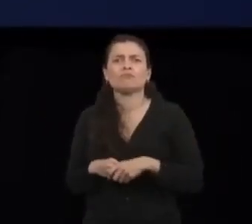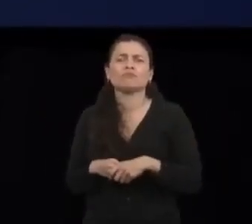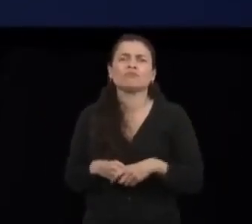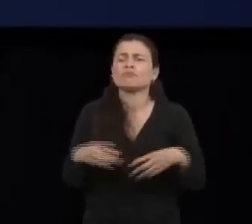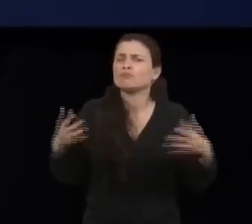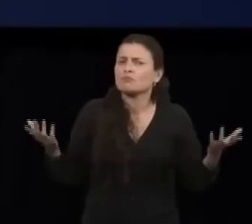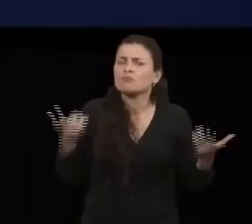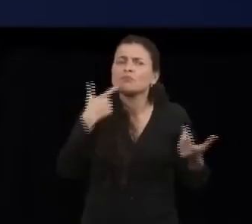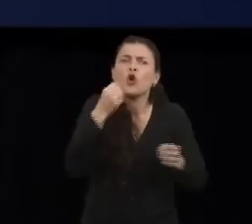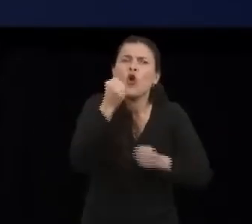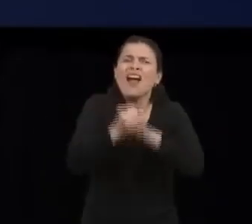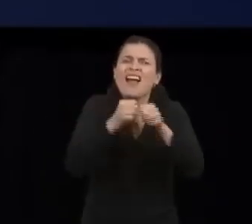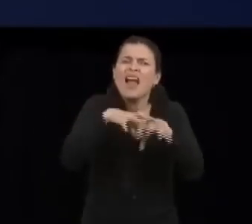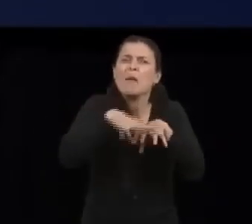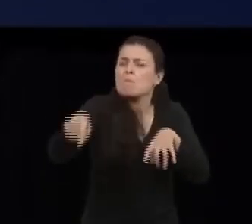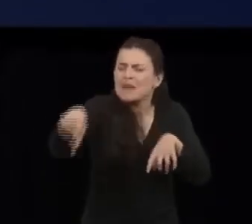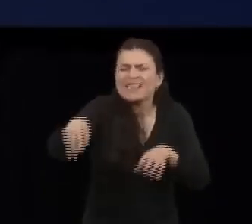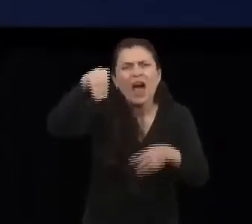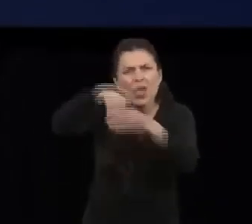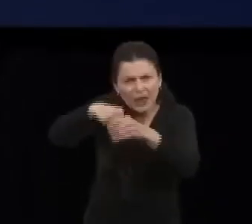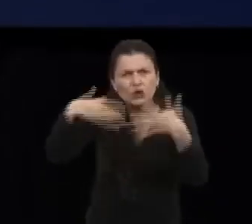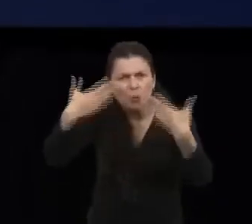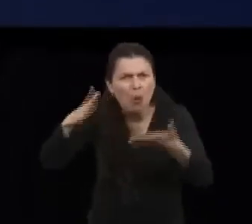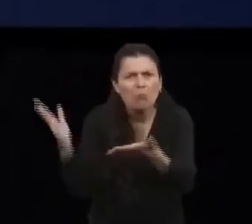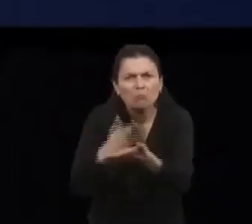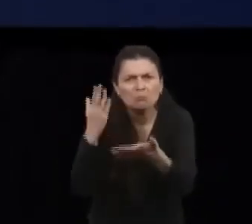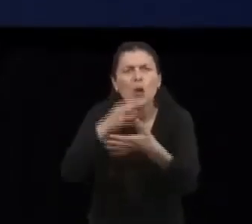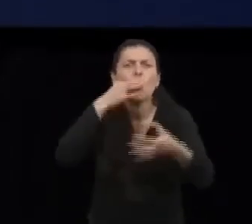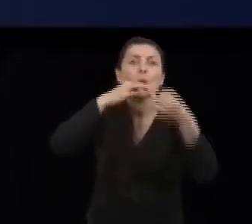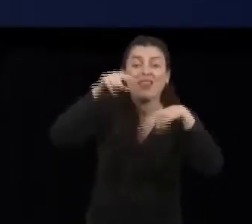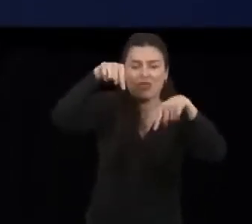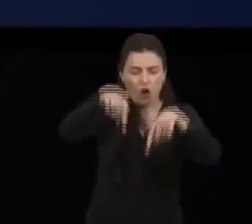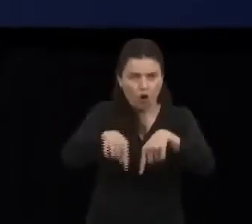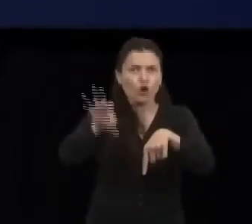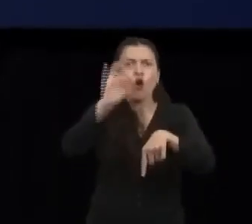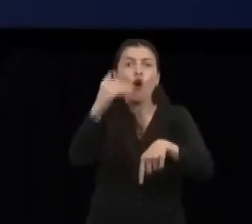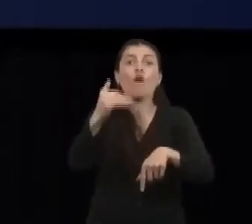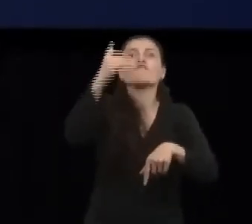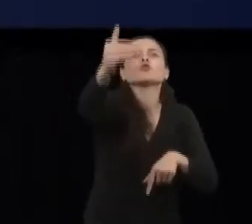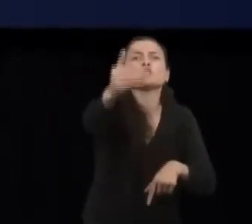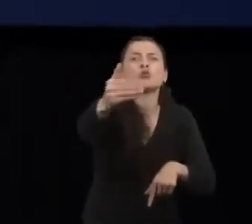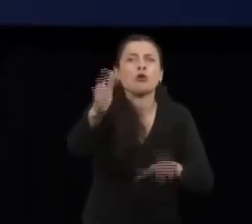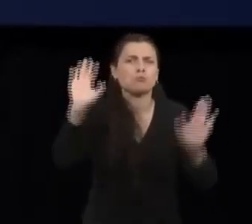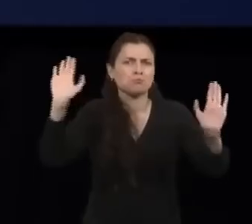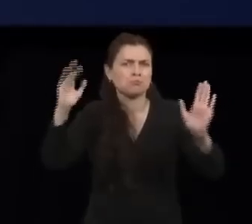in the present or can sell in the future. If one believes that the future goods